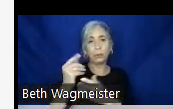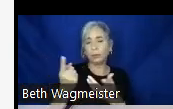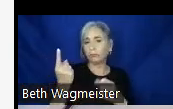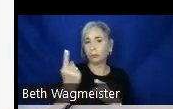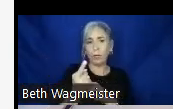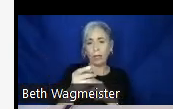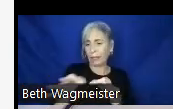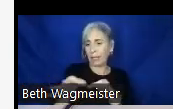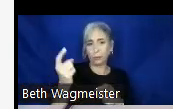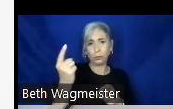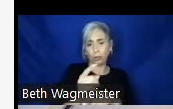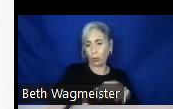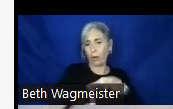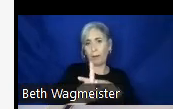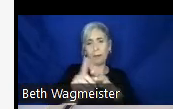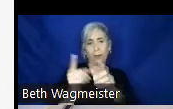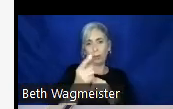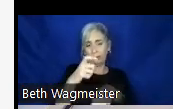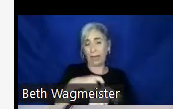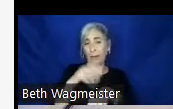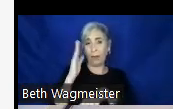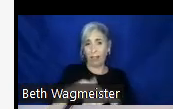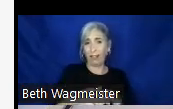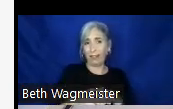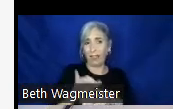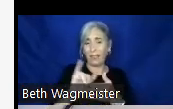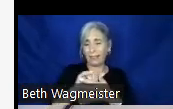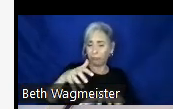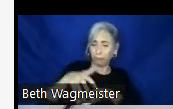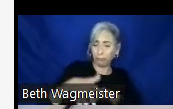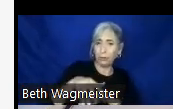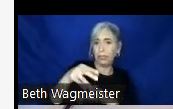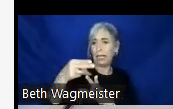shows at the right time. That is stuff built into HTML that is helpful. Although a lot of